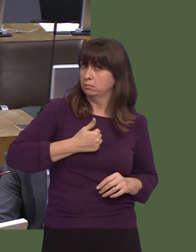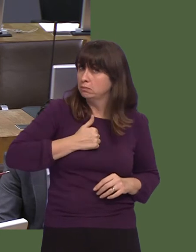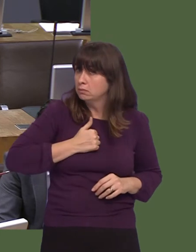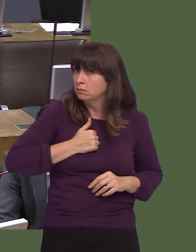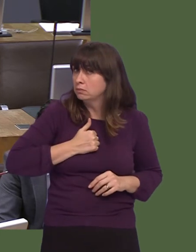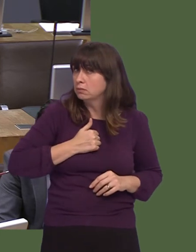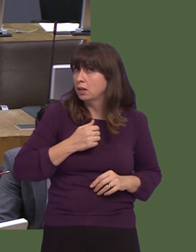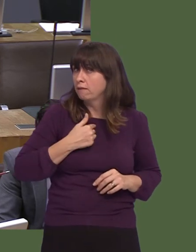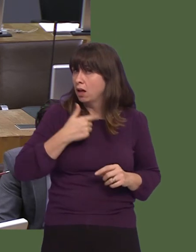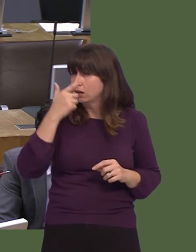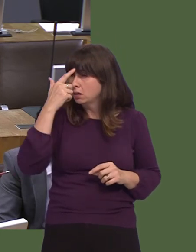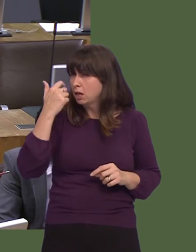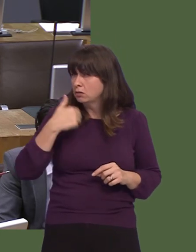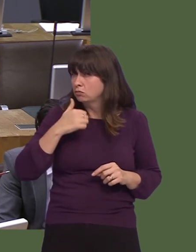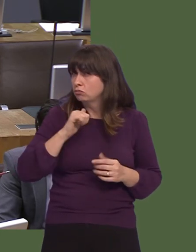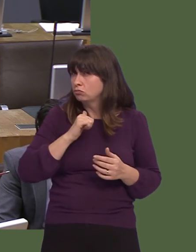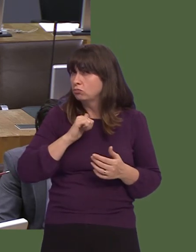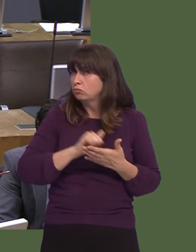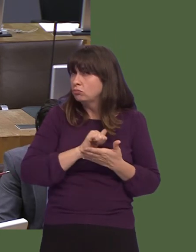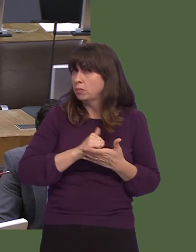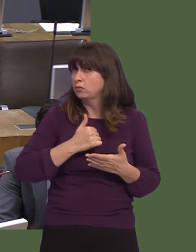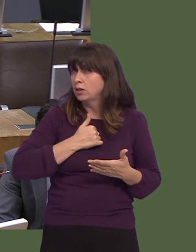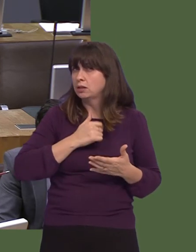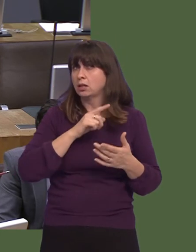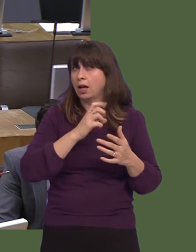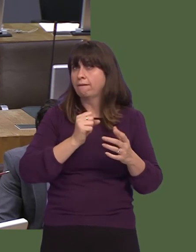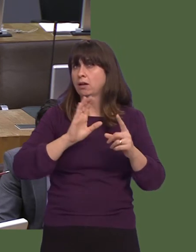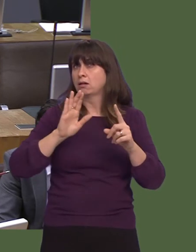lle, os deallaf i'n iawn, maen nhw'n targedu gwanwyn 2019 er mwyn mabwysiadu'r cynllun